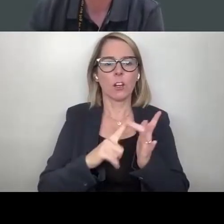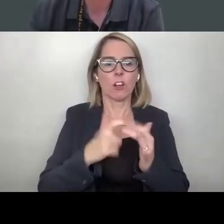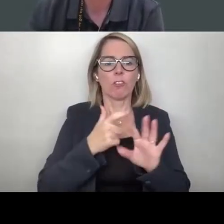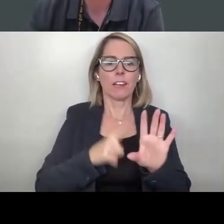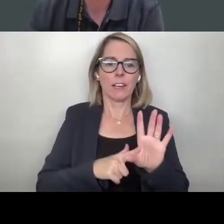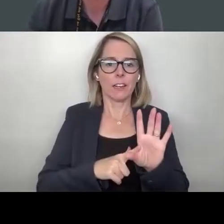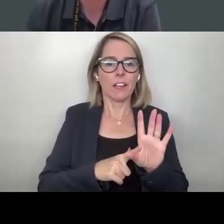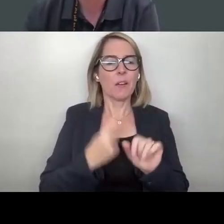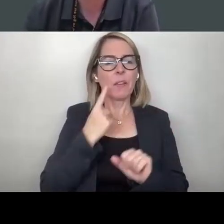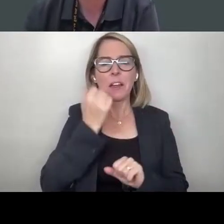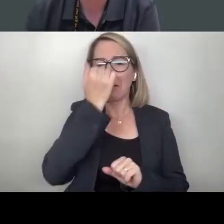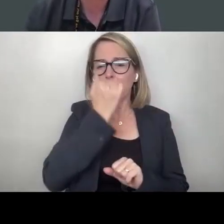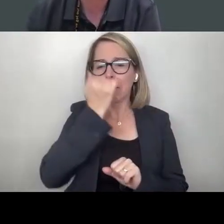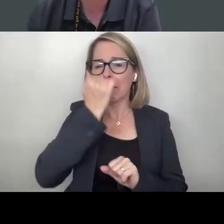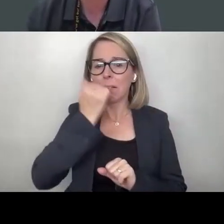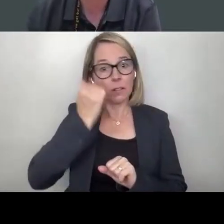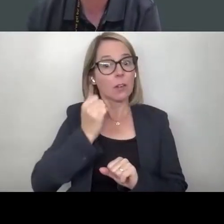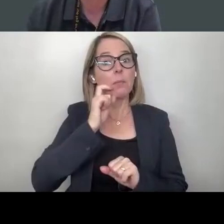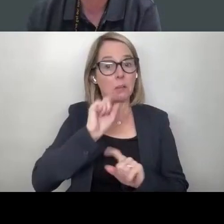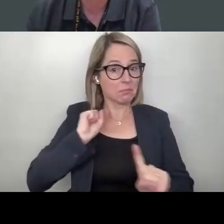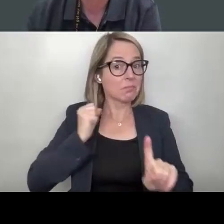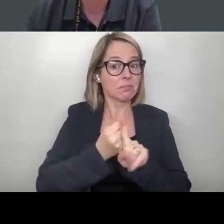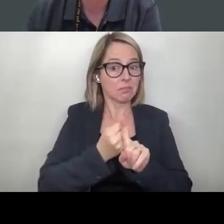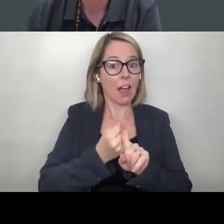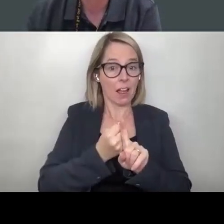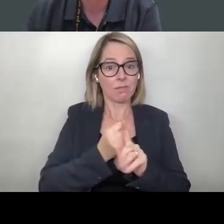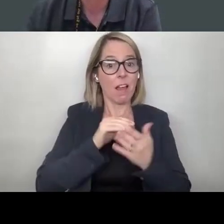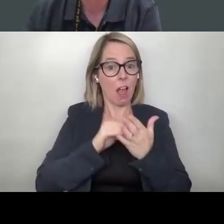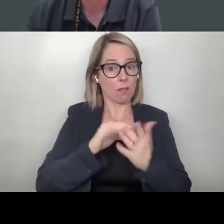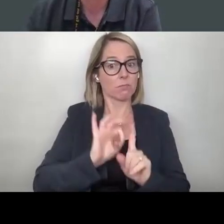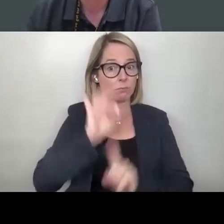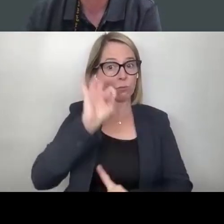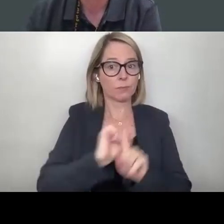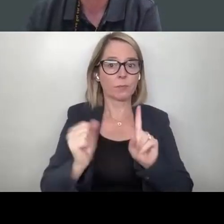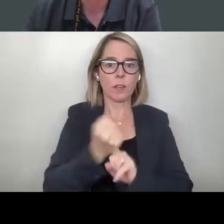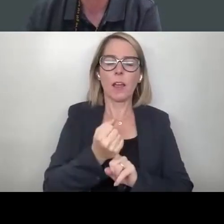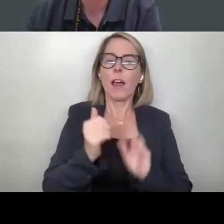don't they? And I'm going to ask this question also to Catrin. And one thing I